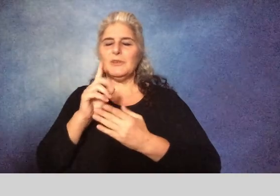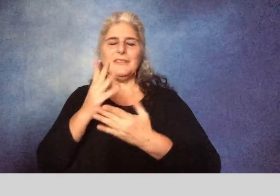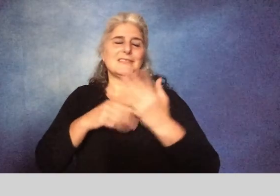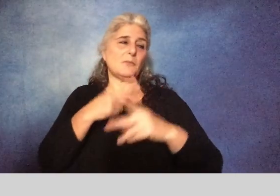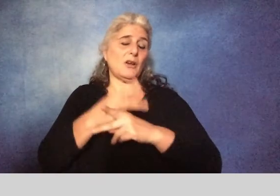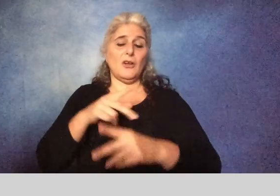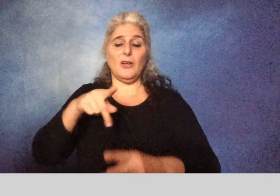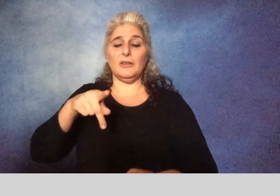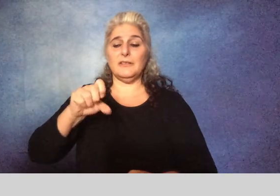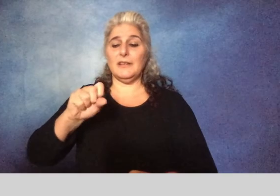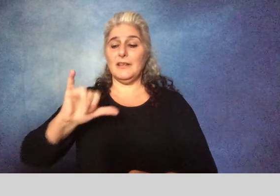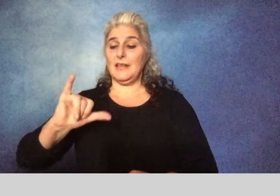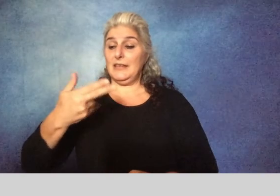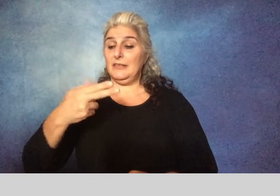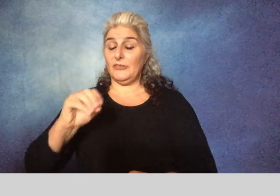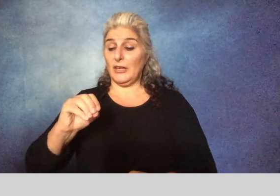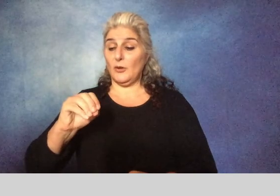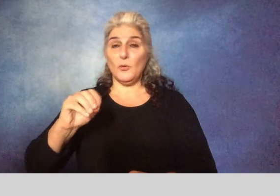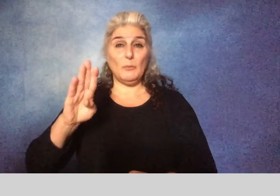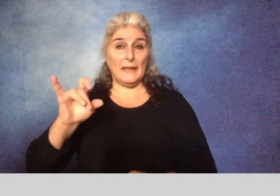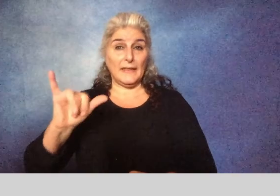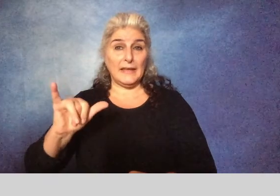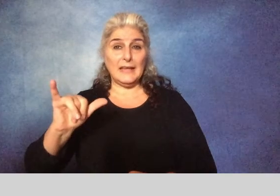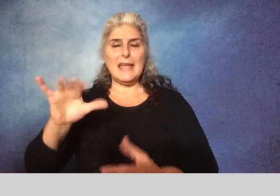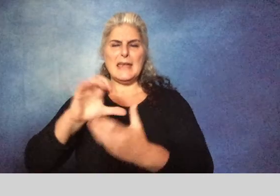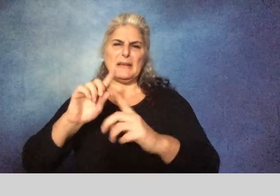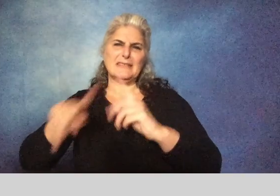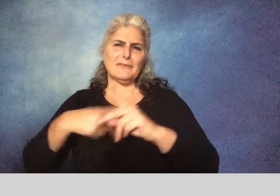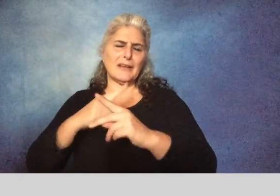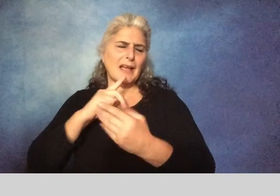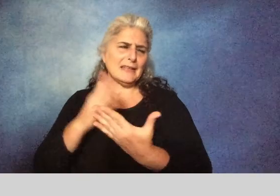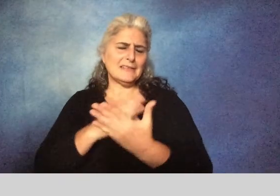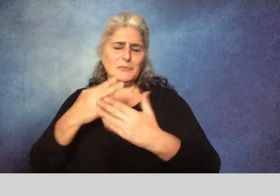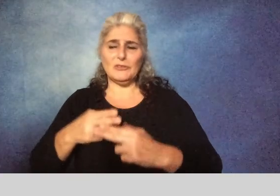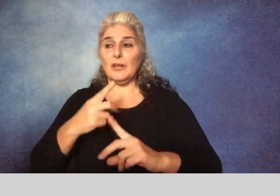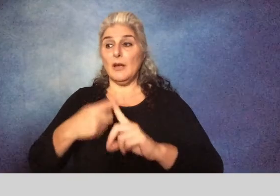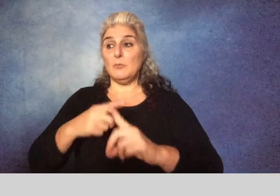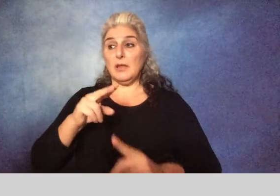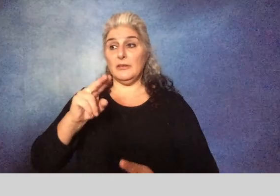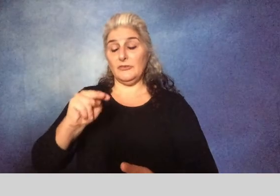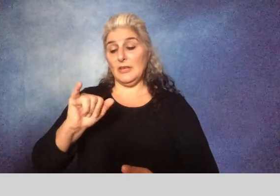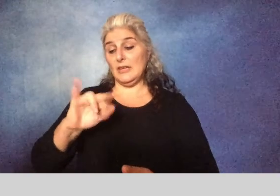which mixes rockabilly and punk rock. Nirvana's "Bleach" is squarely in grunge territory.